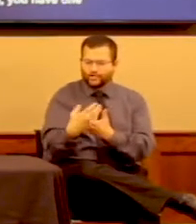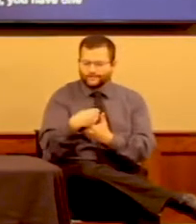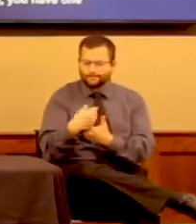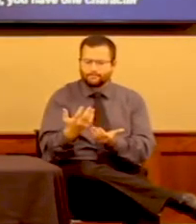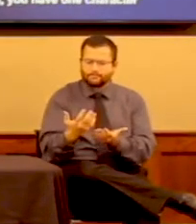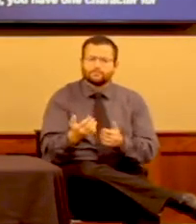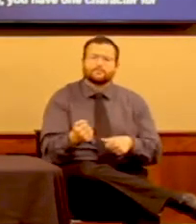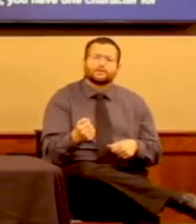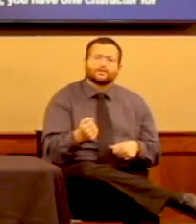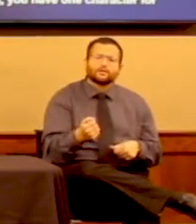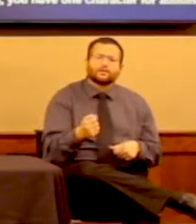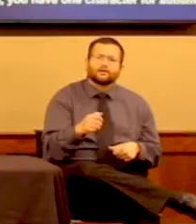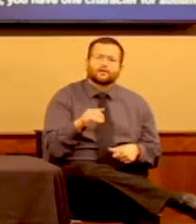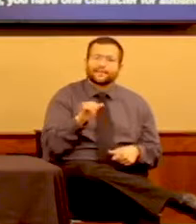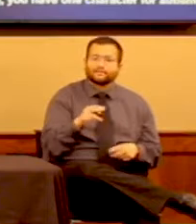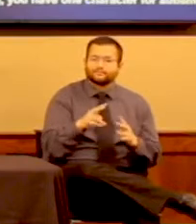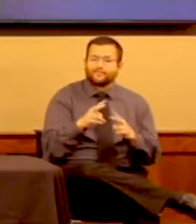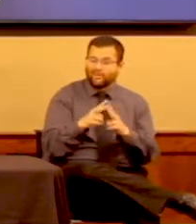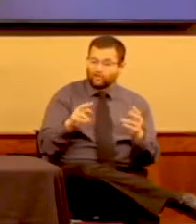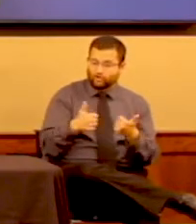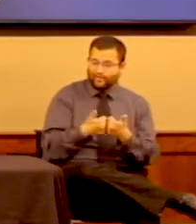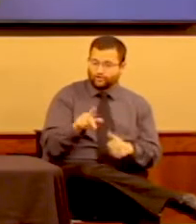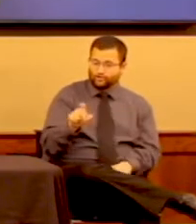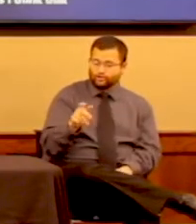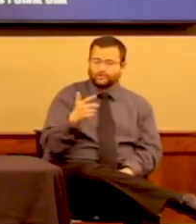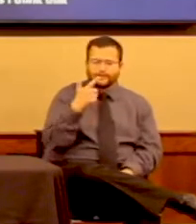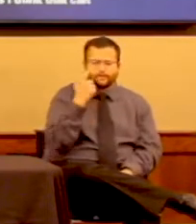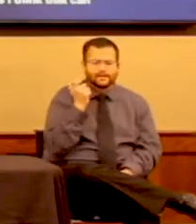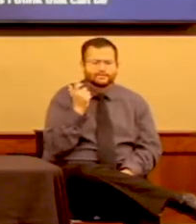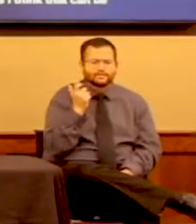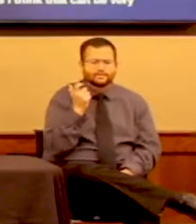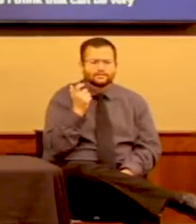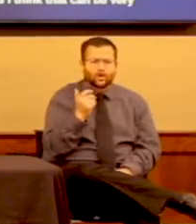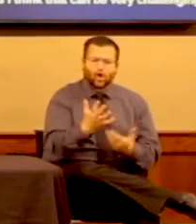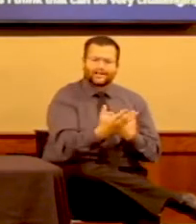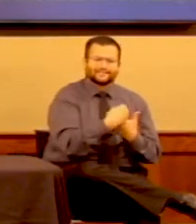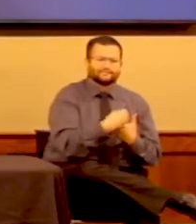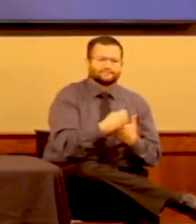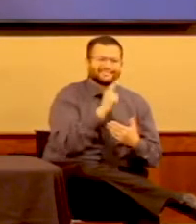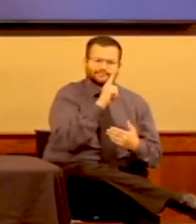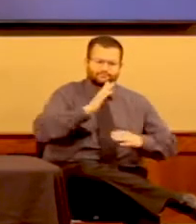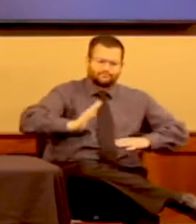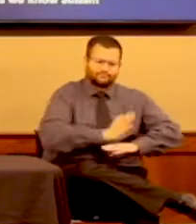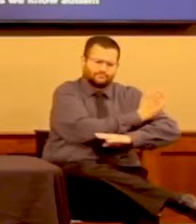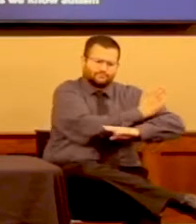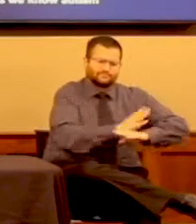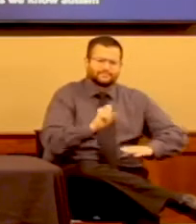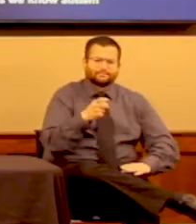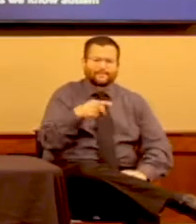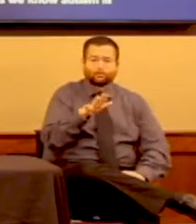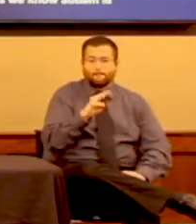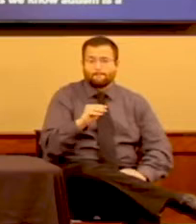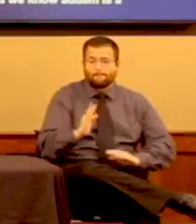ways that I think that can be very challenging because as we know autism is